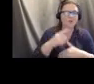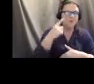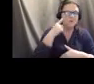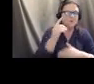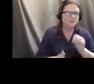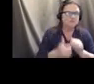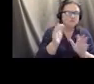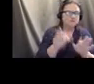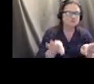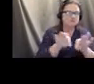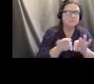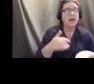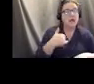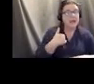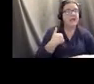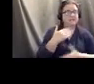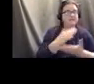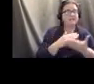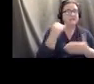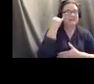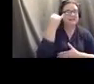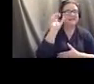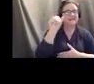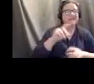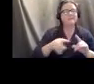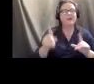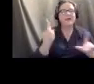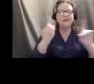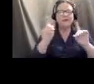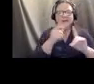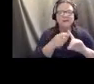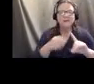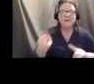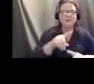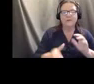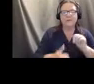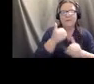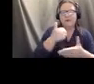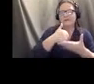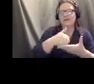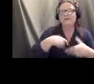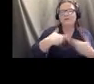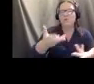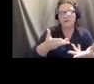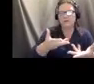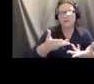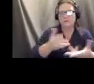I have some ideas, but I really want to hear from you about what would be most helpful for setting that base.